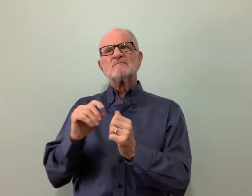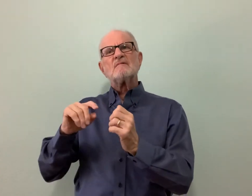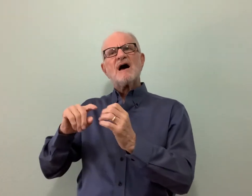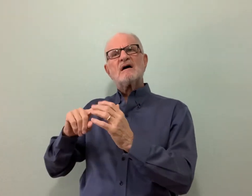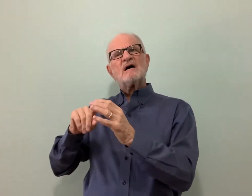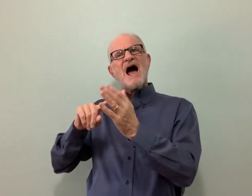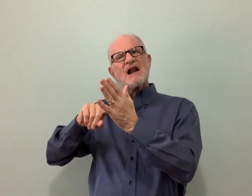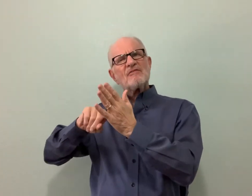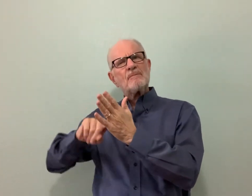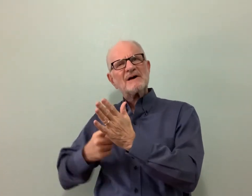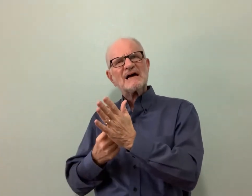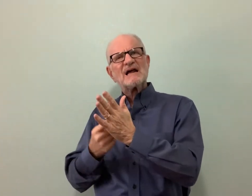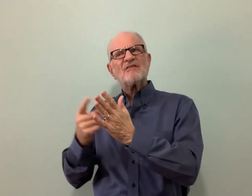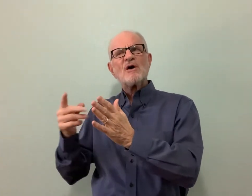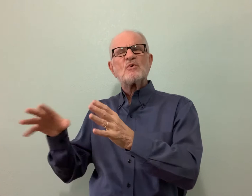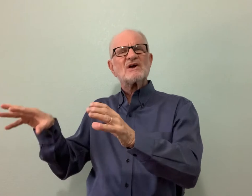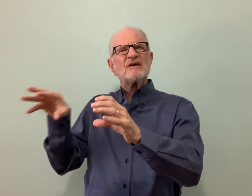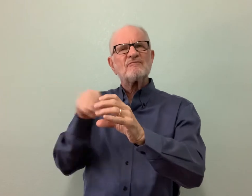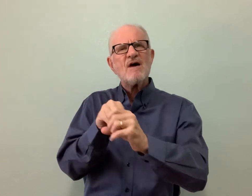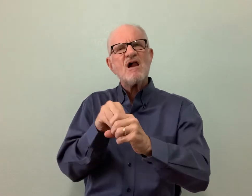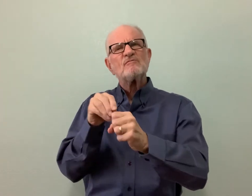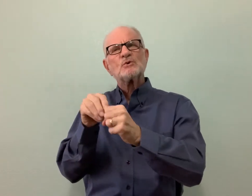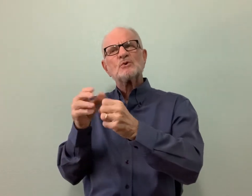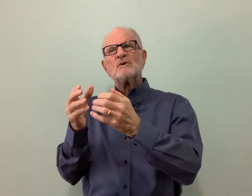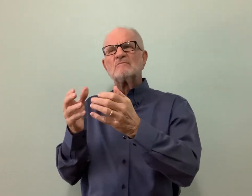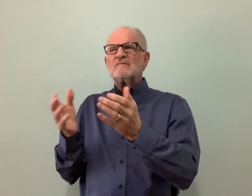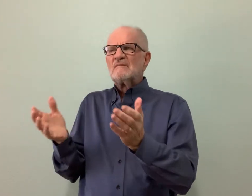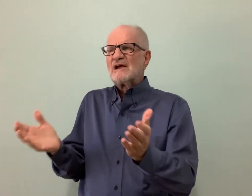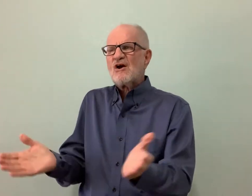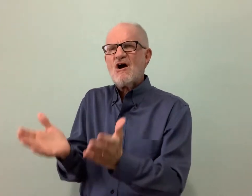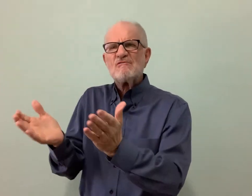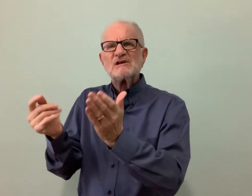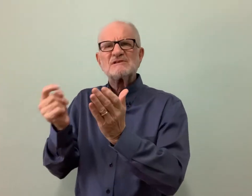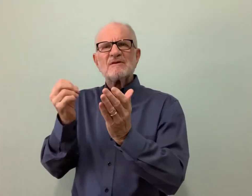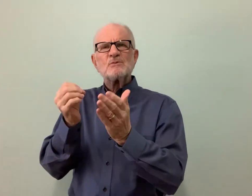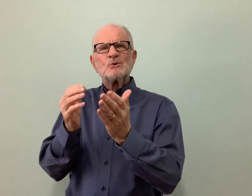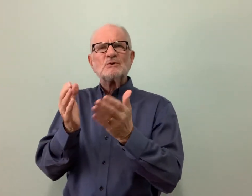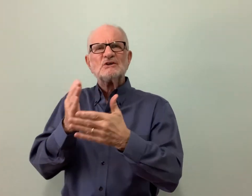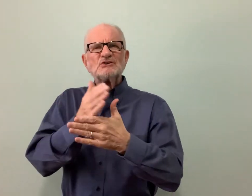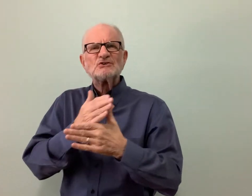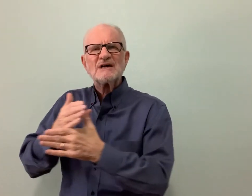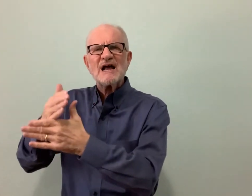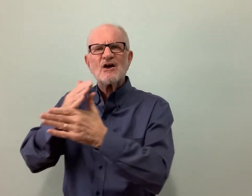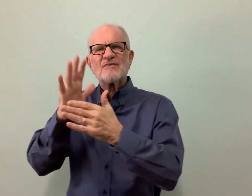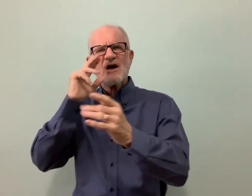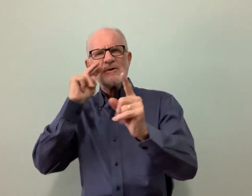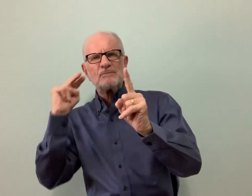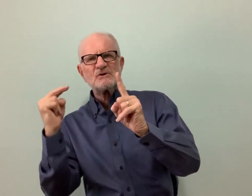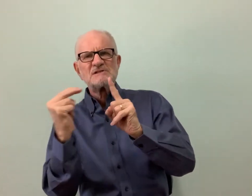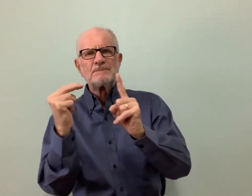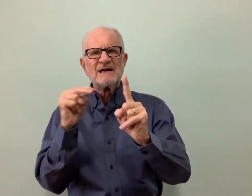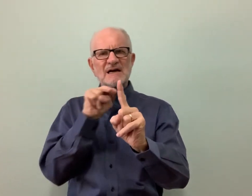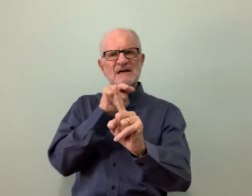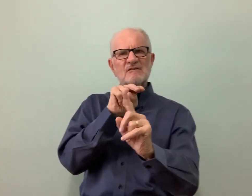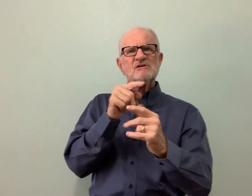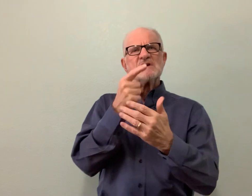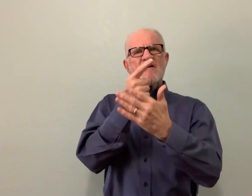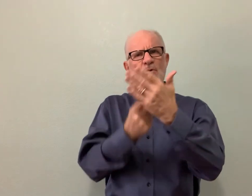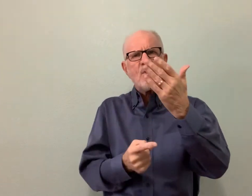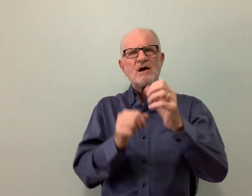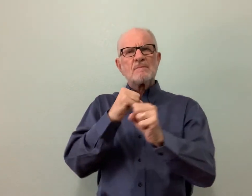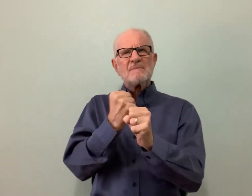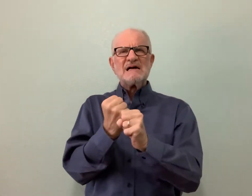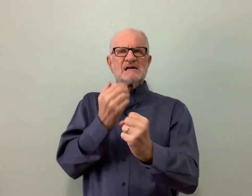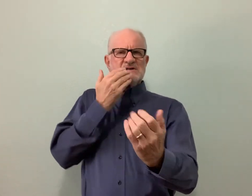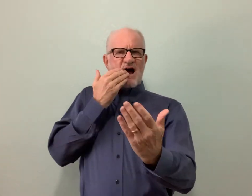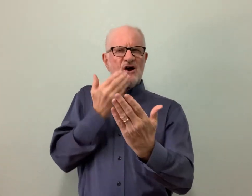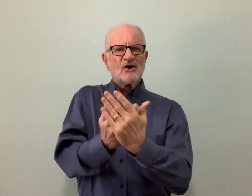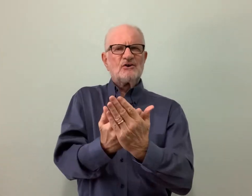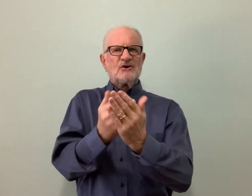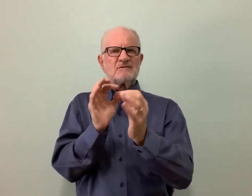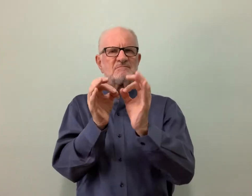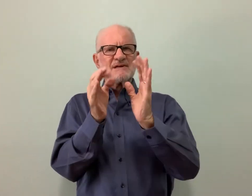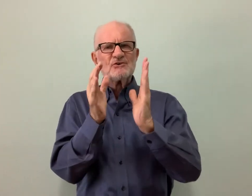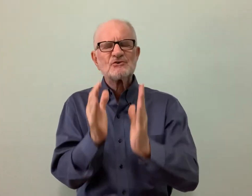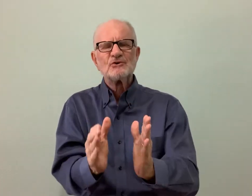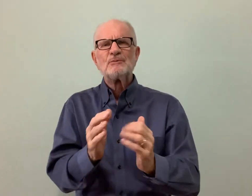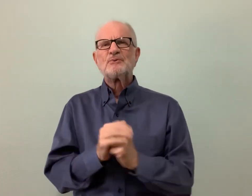At the beginning, they were involved, to encourage them to share their perspectives of what makes a good interpreter,